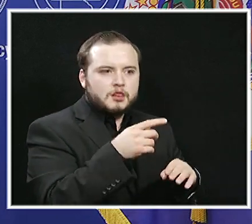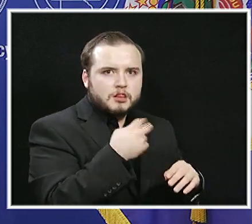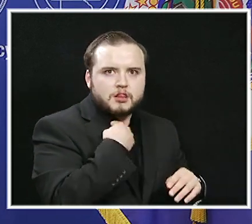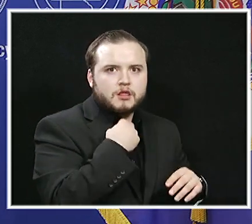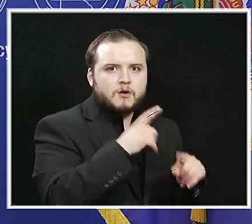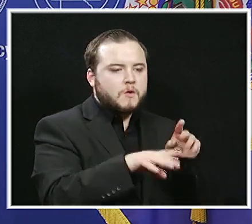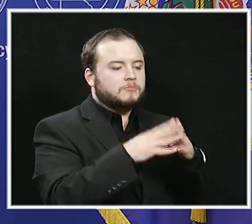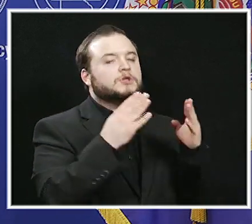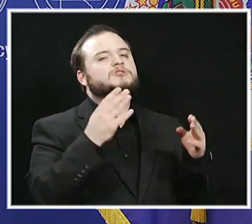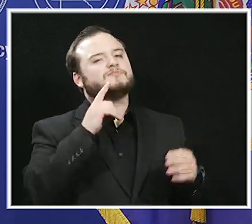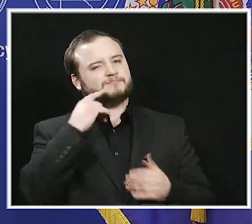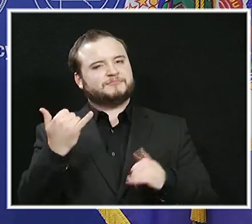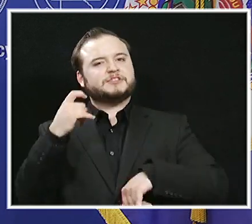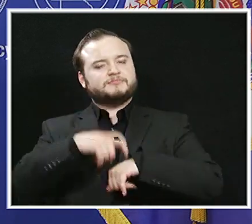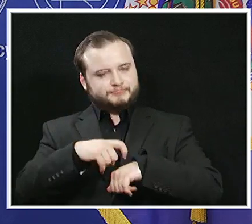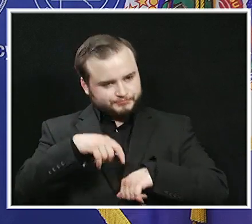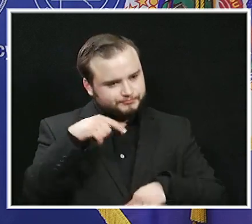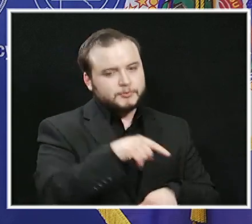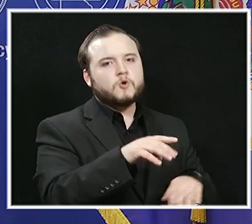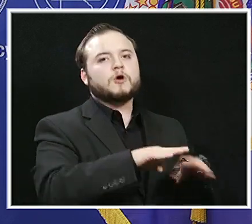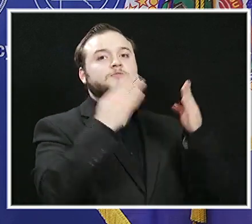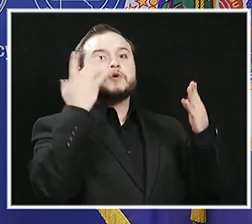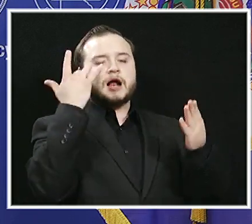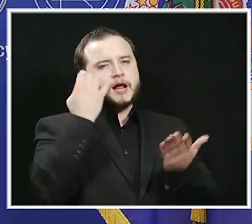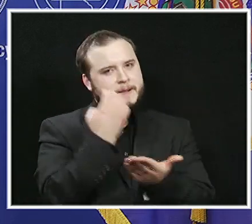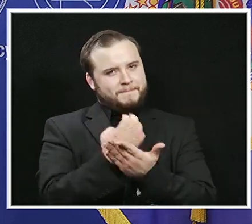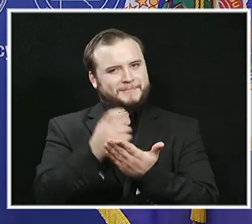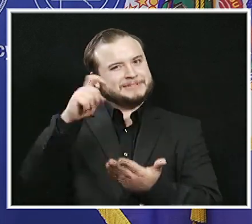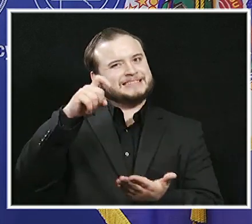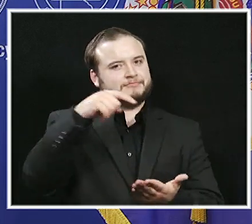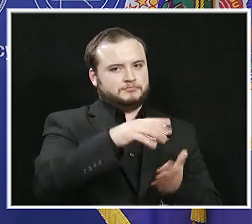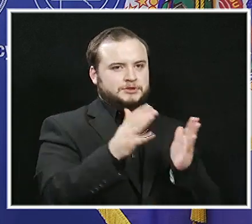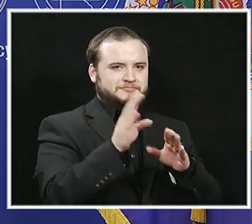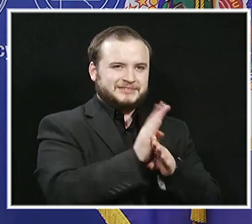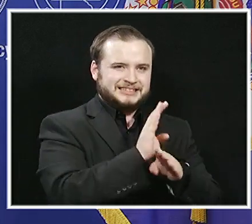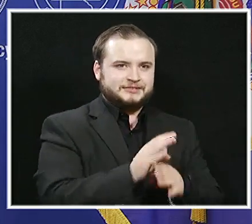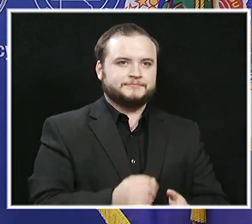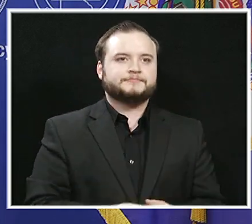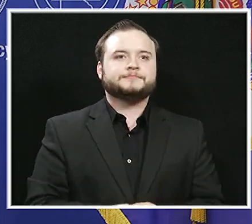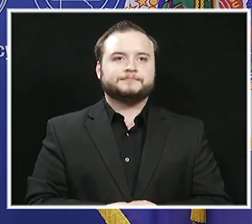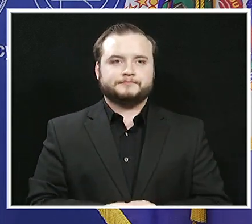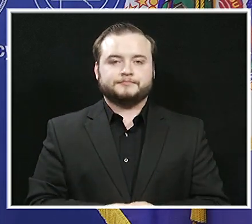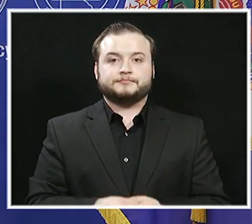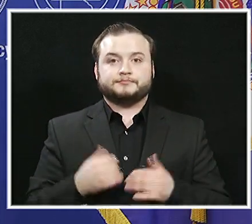as per Homeland Security guidance, it seems a little unfair and I think it's important we take this step to open our economy and get those businesses running